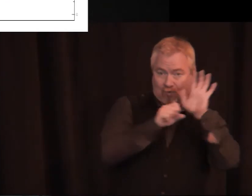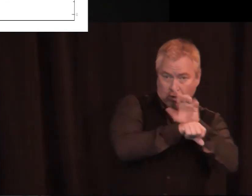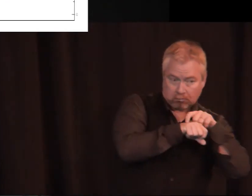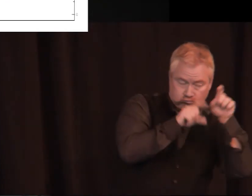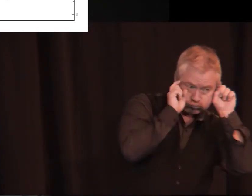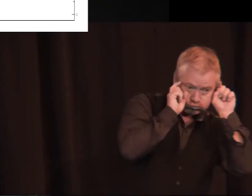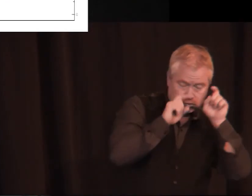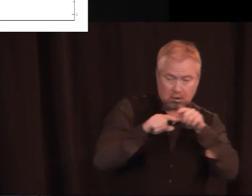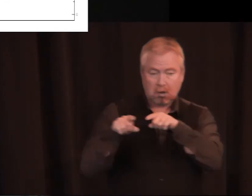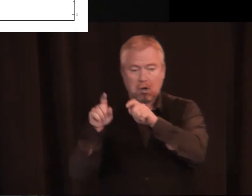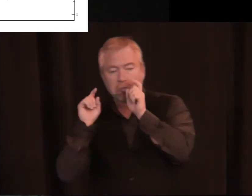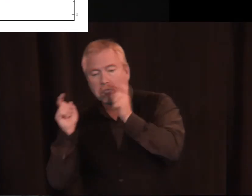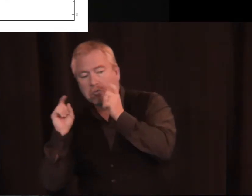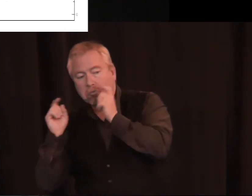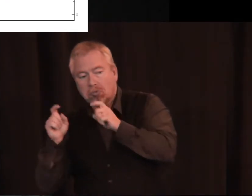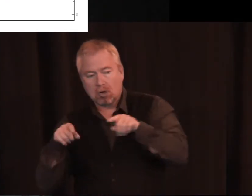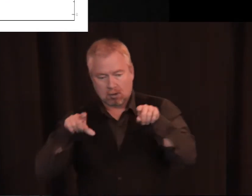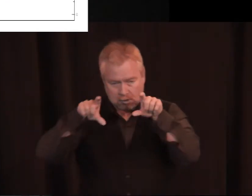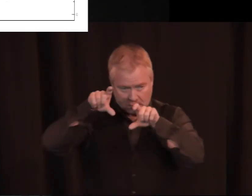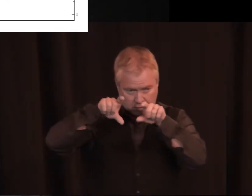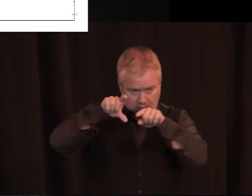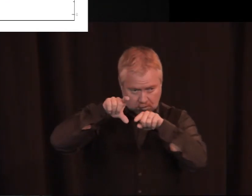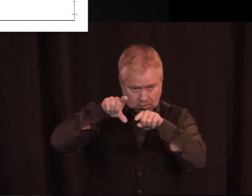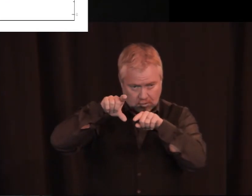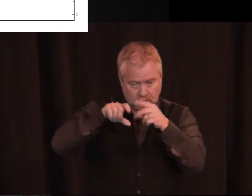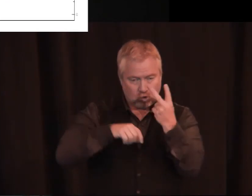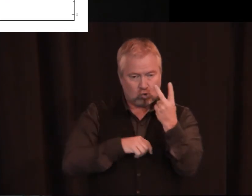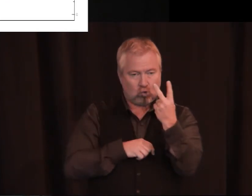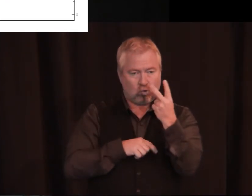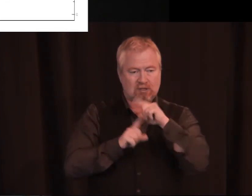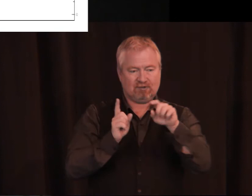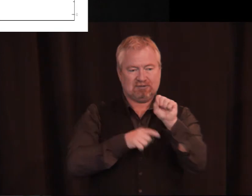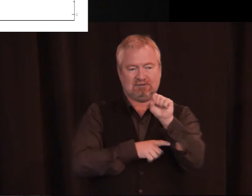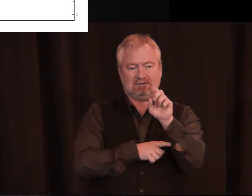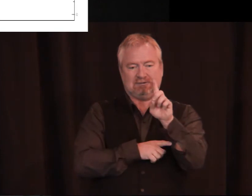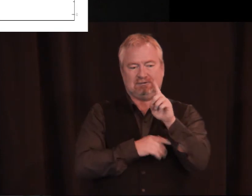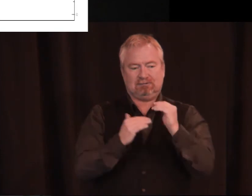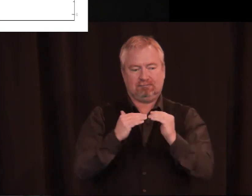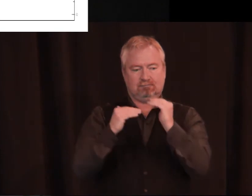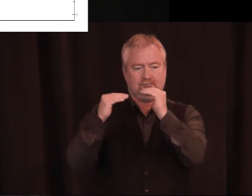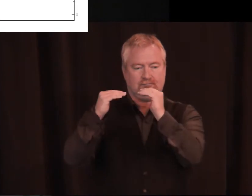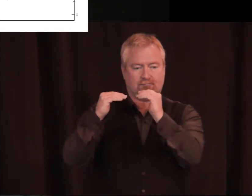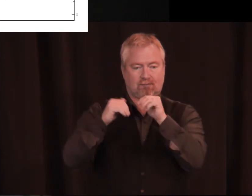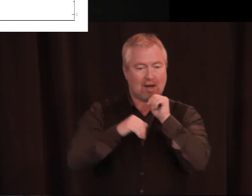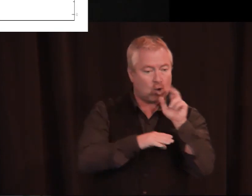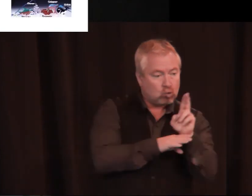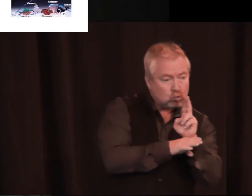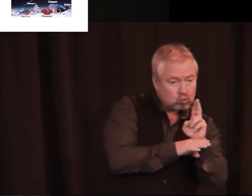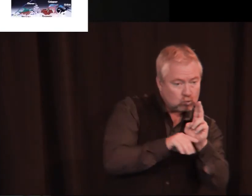difference in grammar between the nonusers and the full-time users.